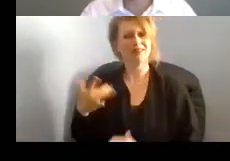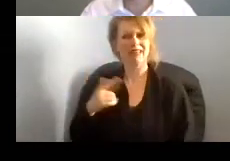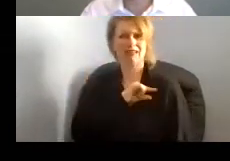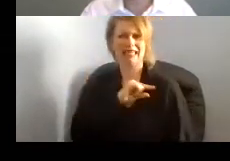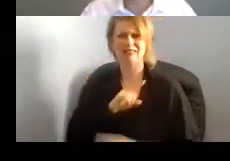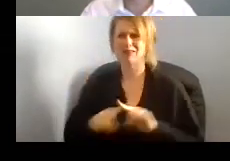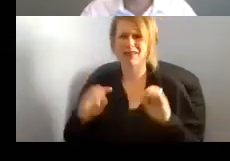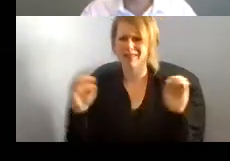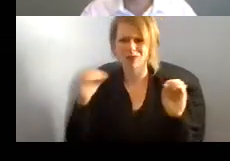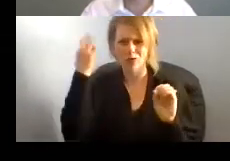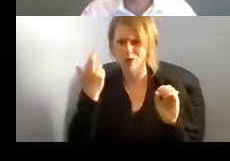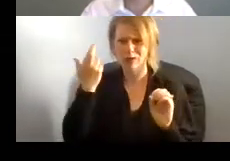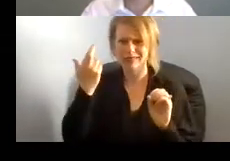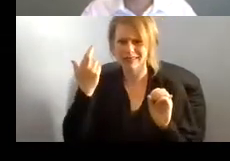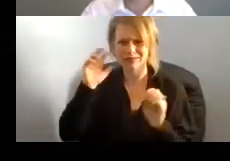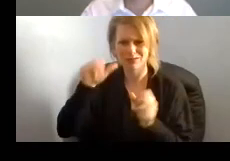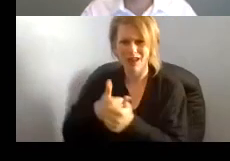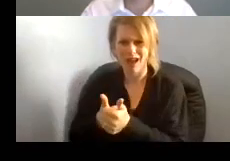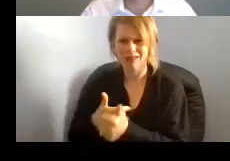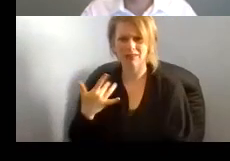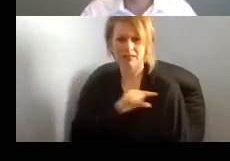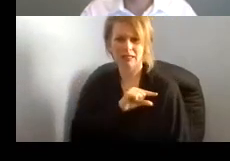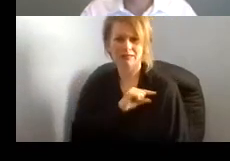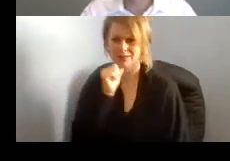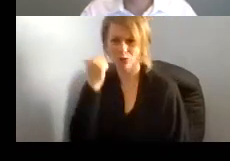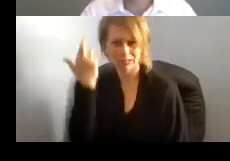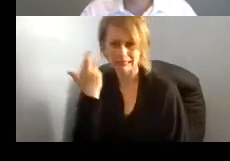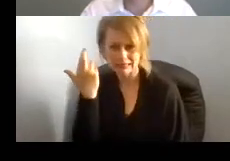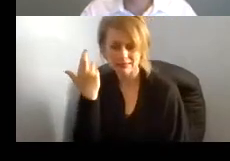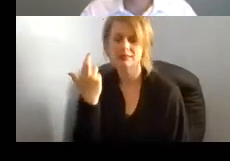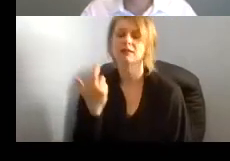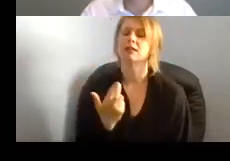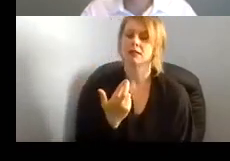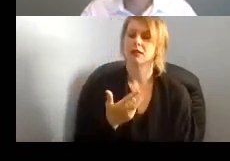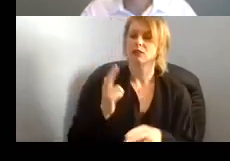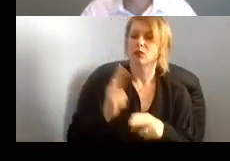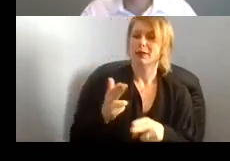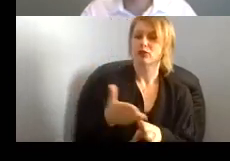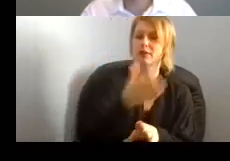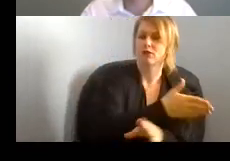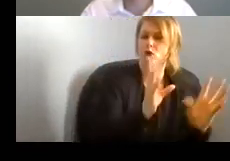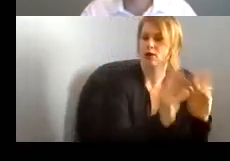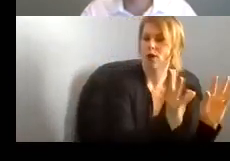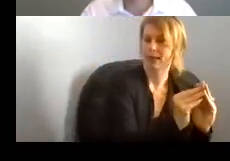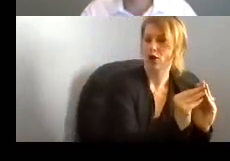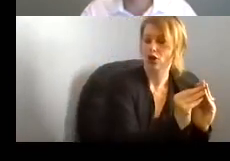for them to feel responsible for a death. As I mentioned in the prior webinar, people may assume some responsibility,